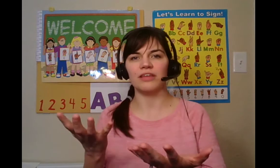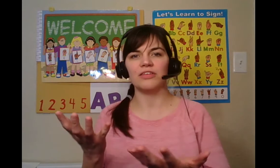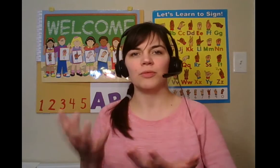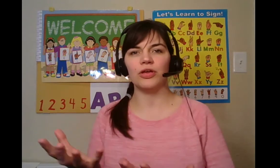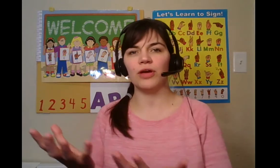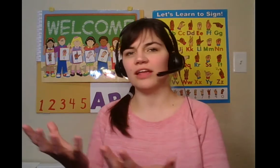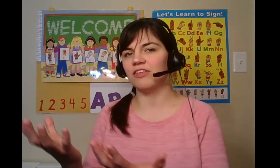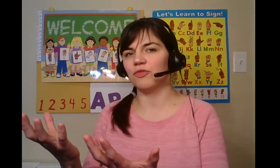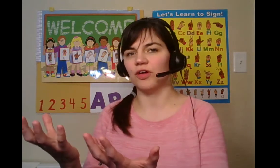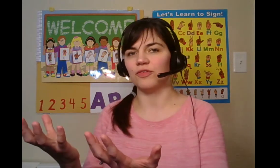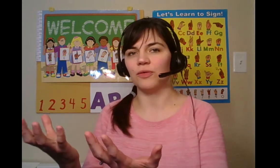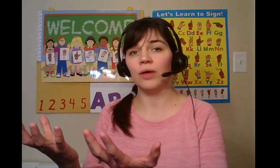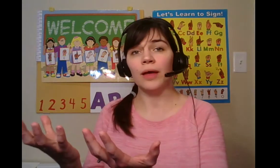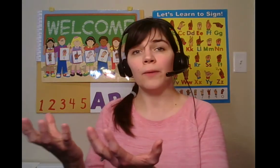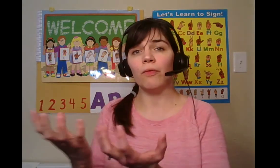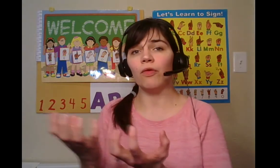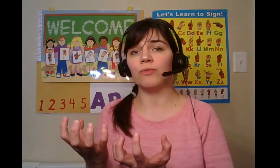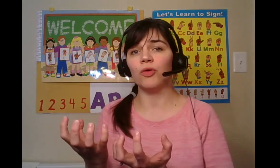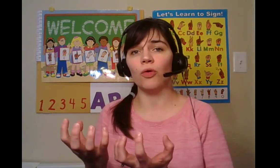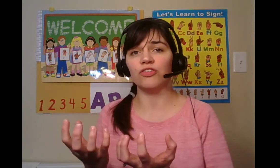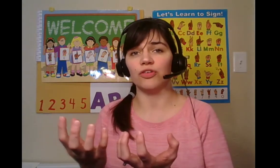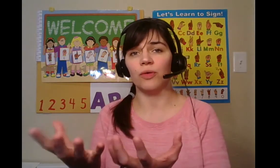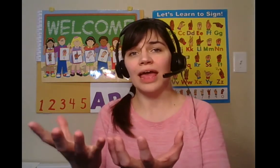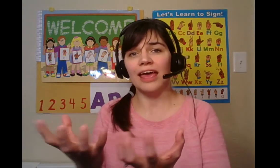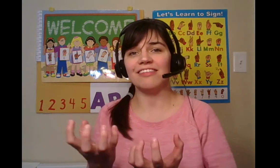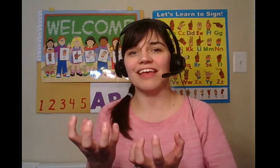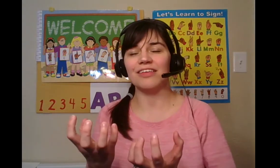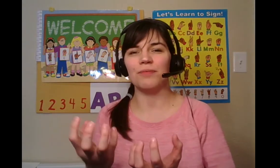put your hands in front of you pull them towards you and slightly bend your